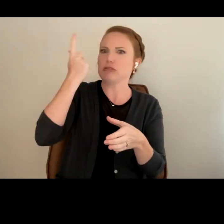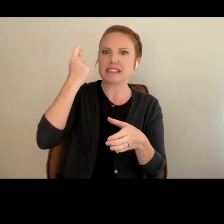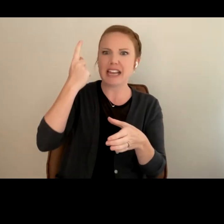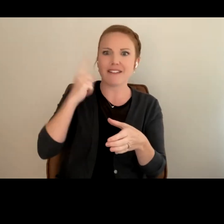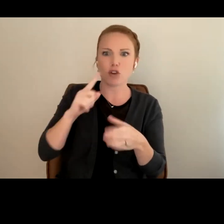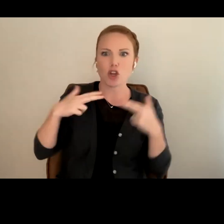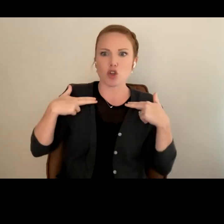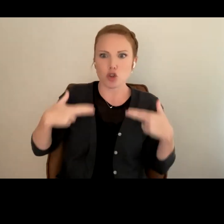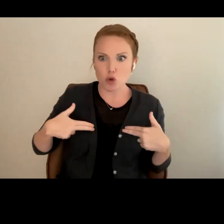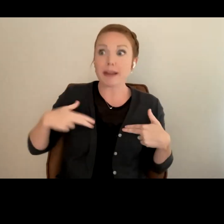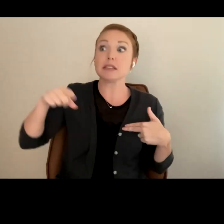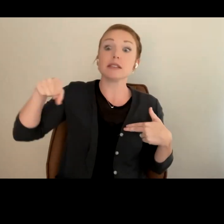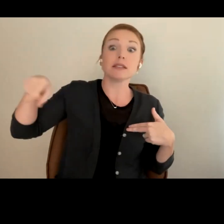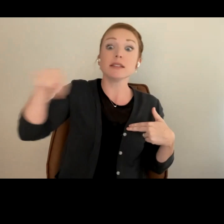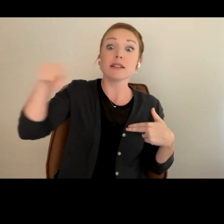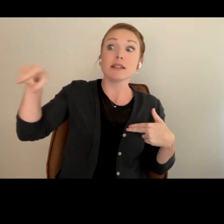use the thing they create.